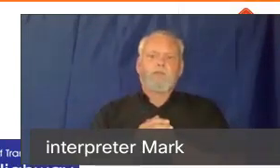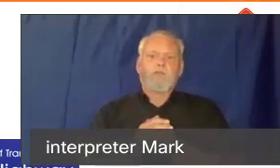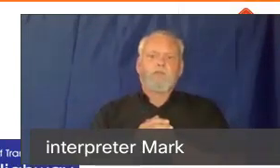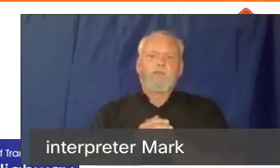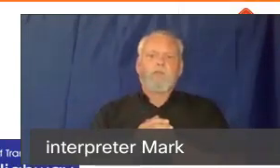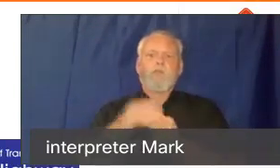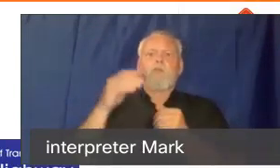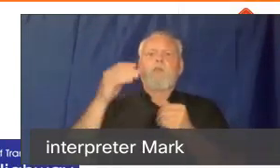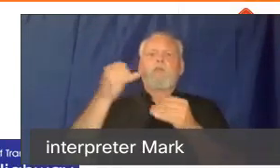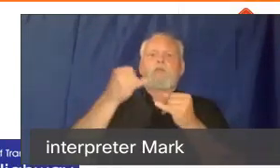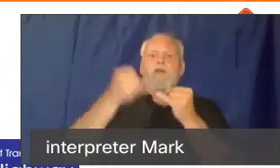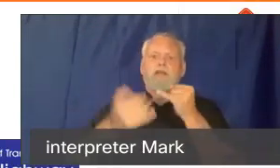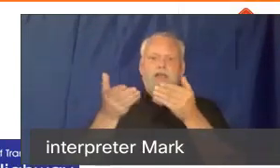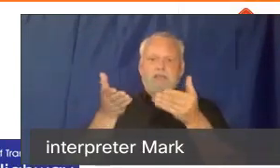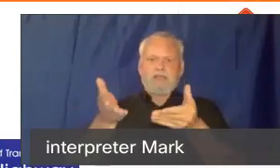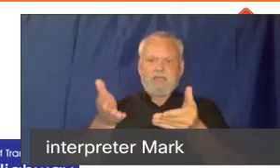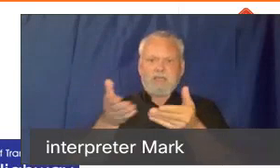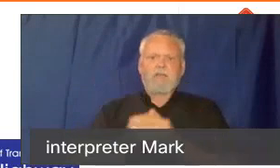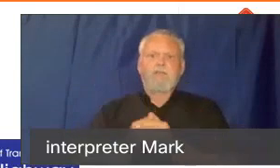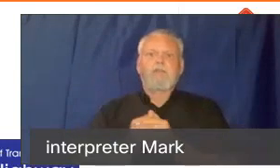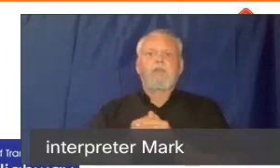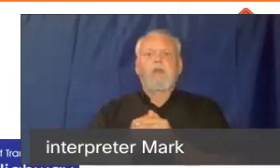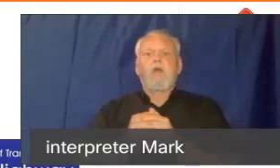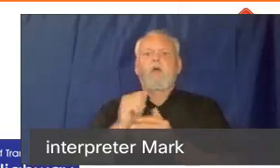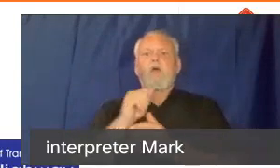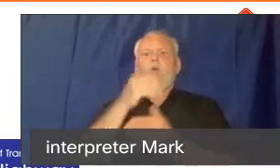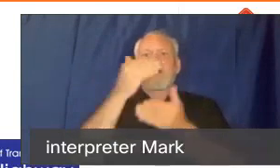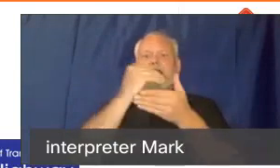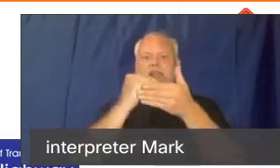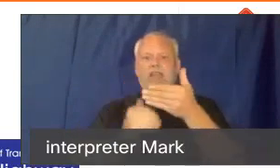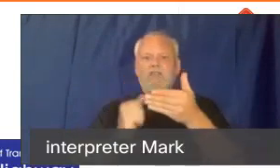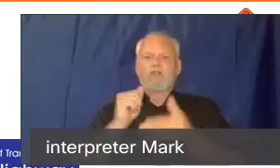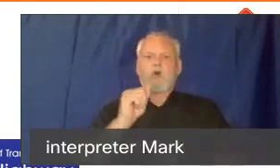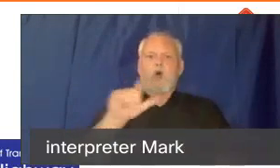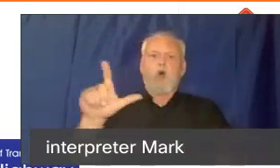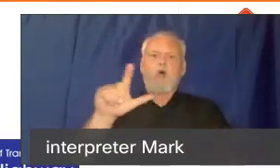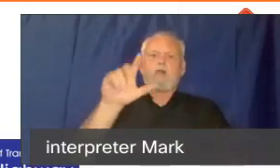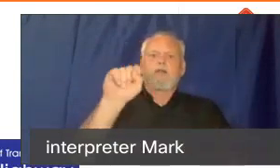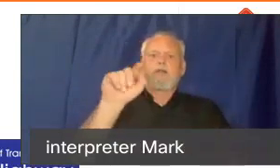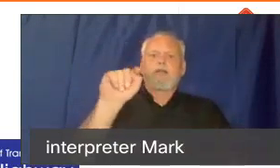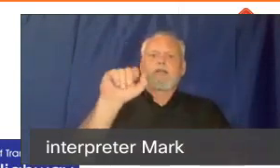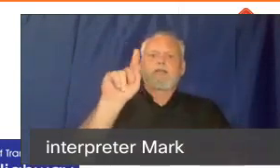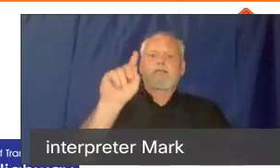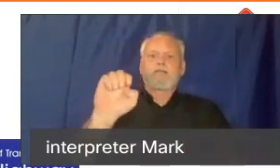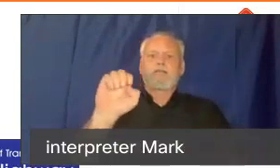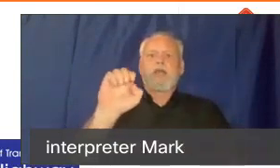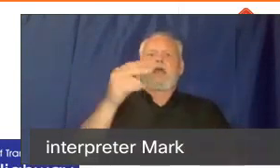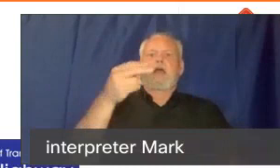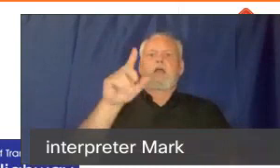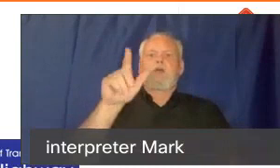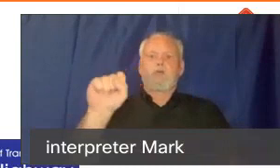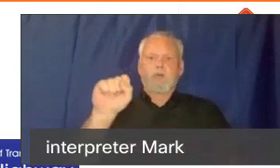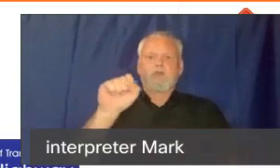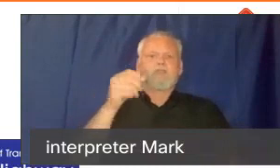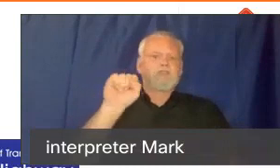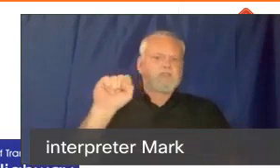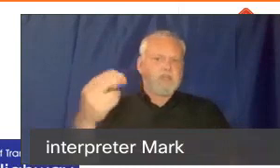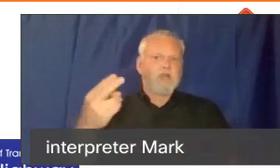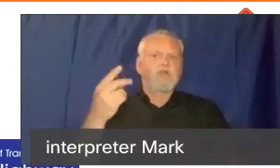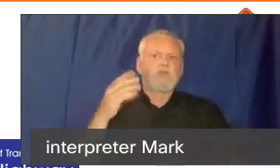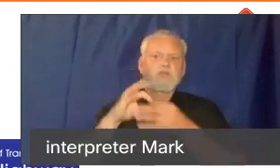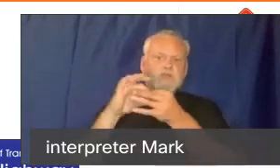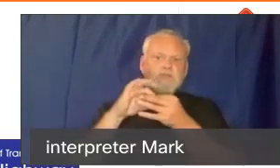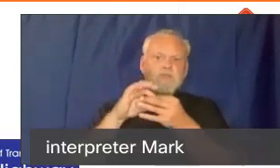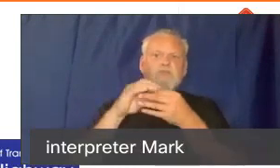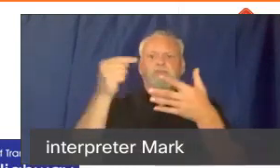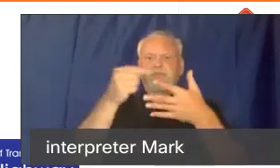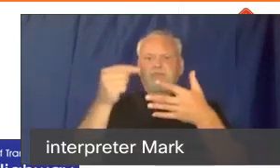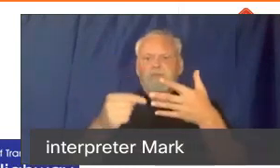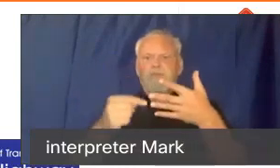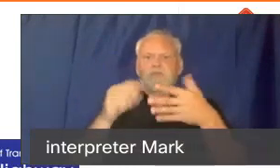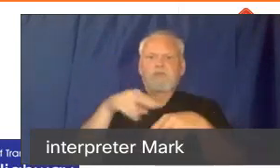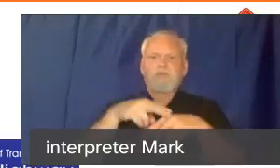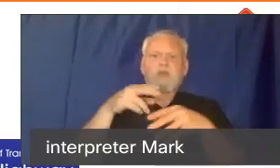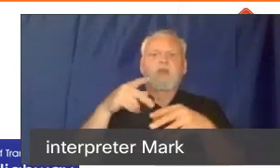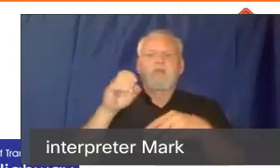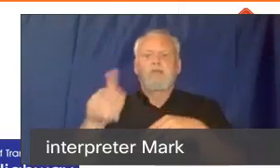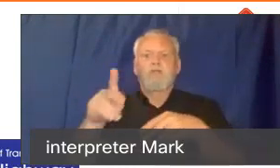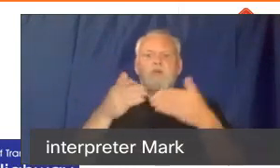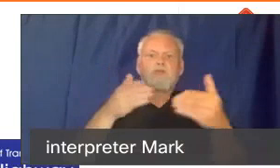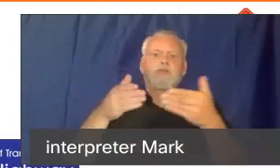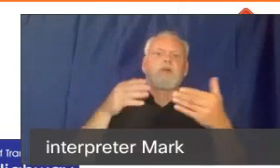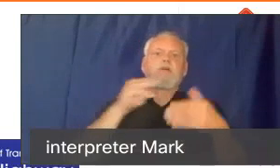Last here, we just released our stakeholder here for this project. So we actually were in coordination with highway national backs every phase and, like I said earlier this project, not only in design.